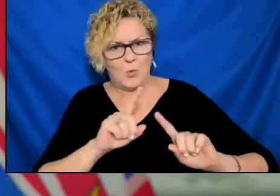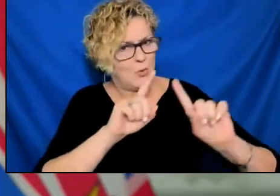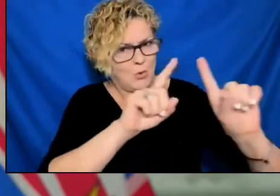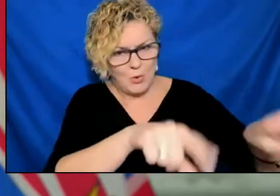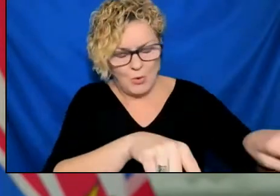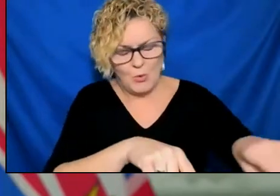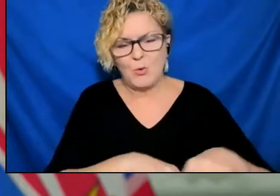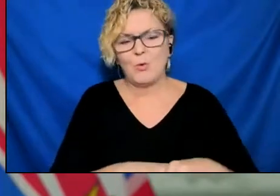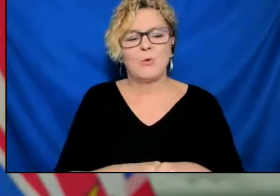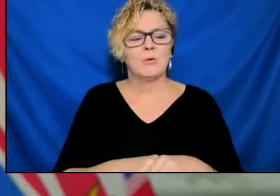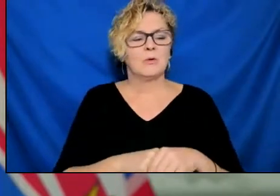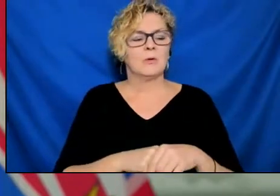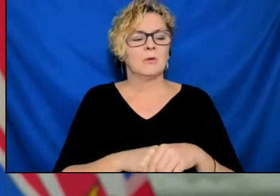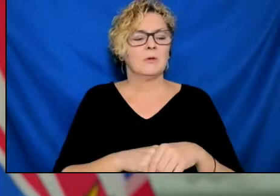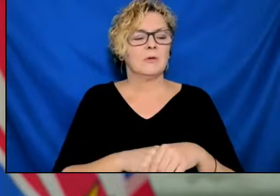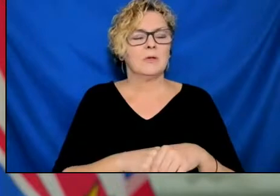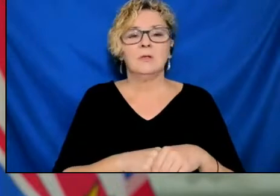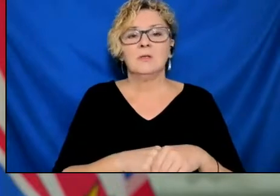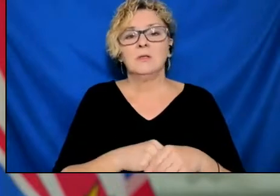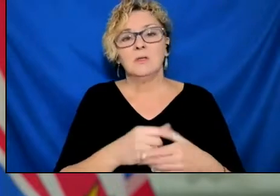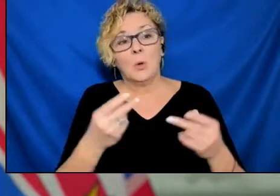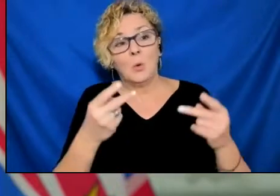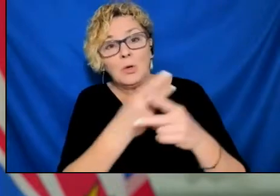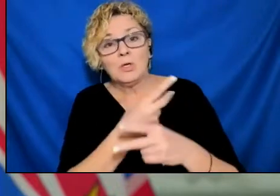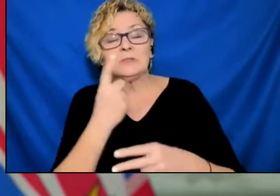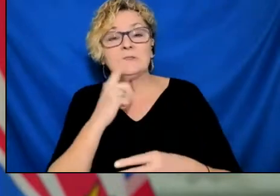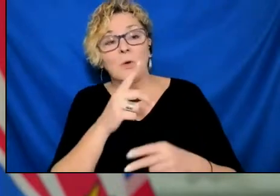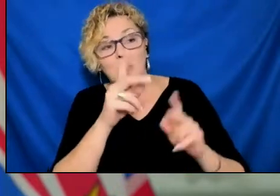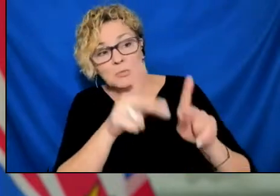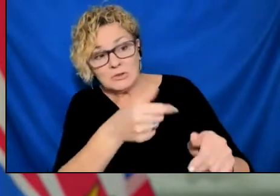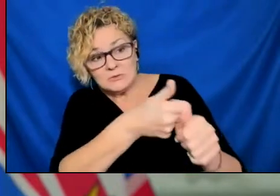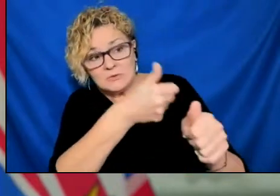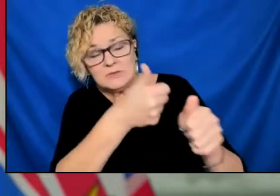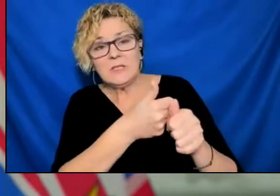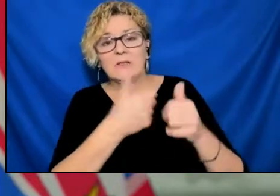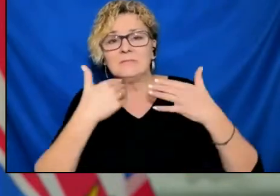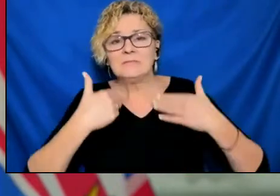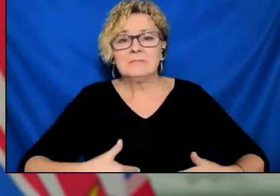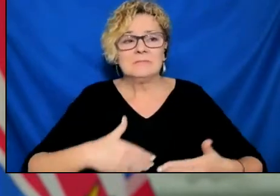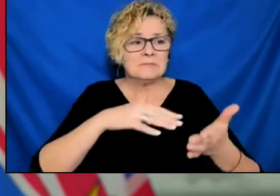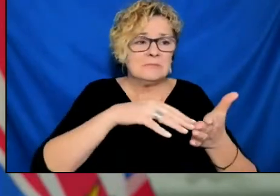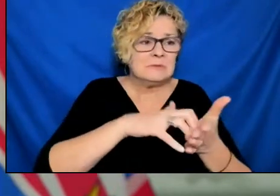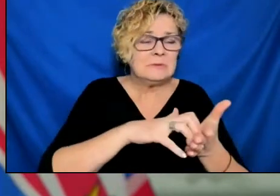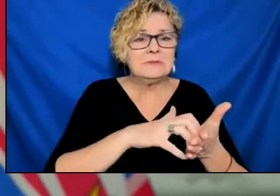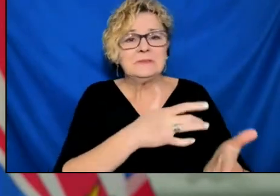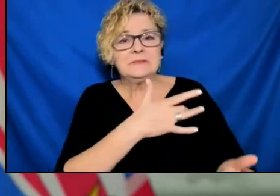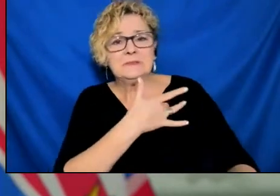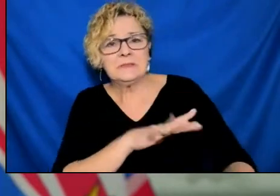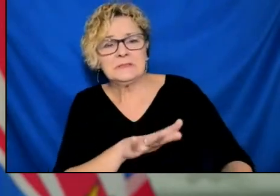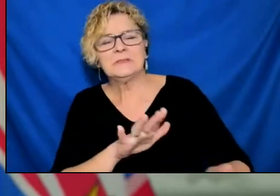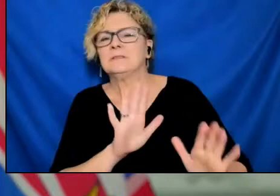strain of the virus as well.